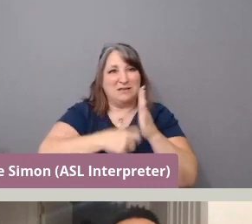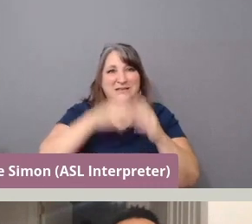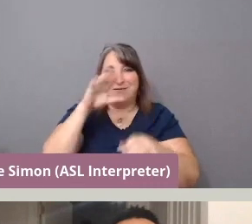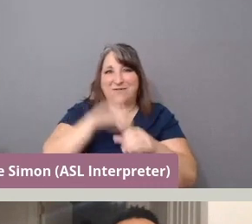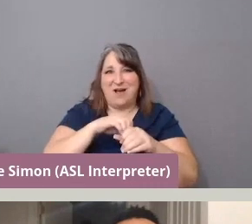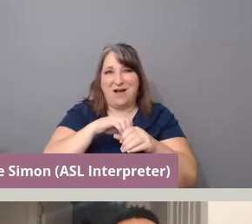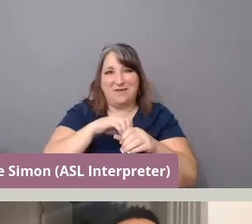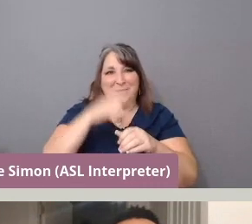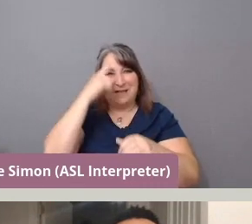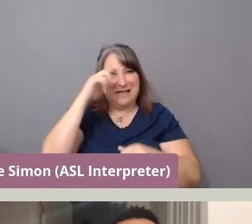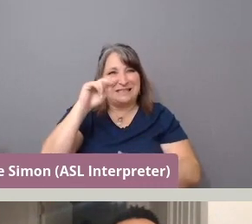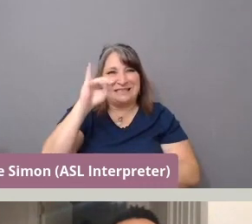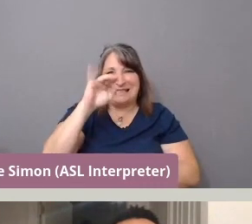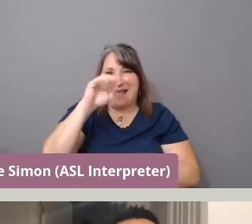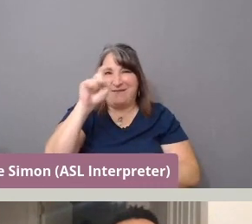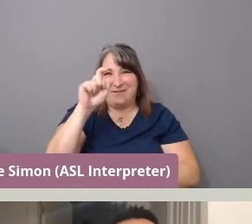Netflix was paying for ours.